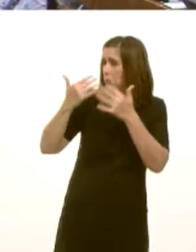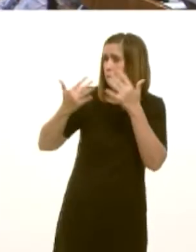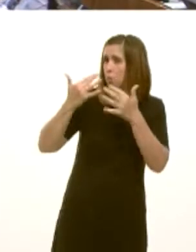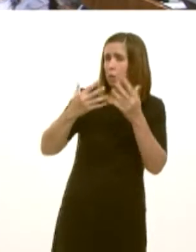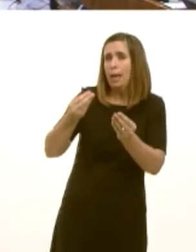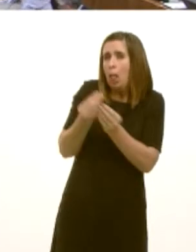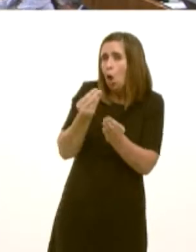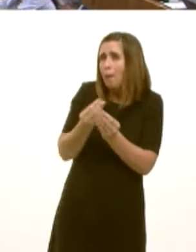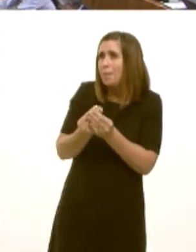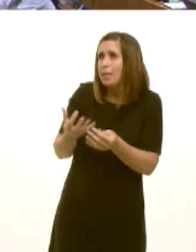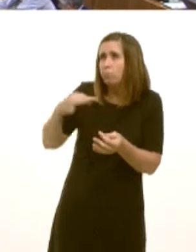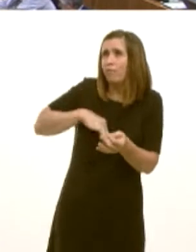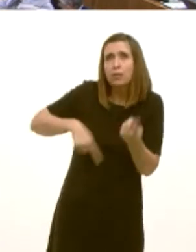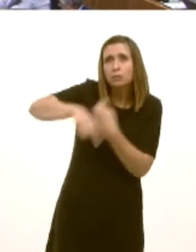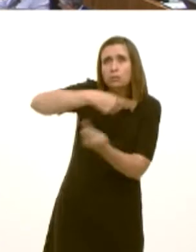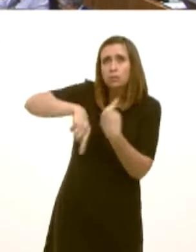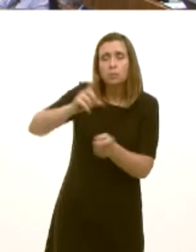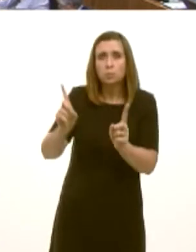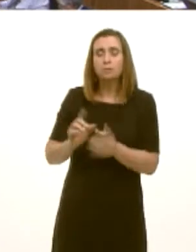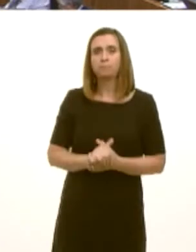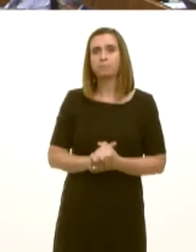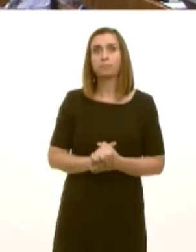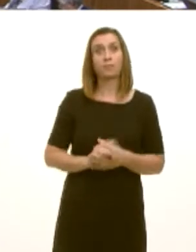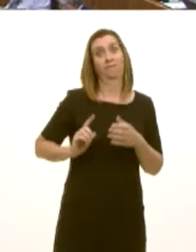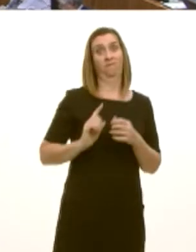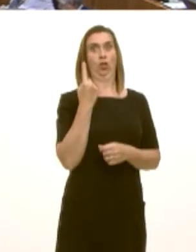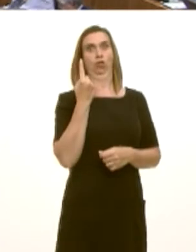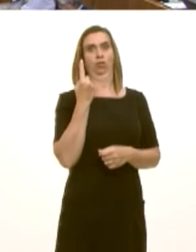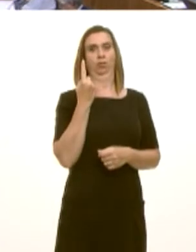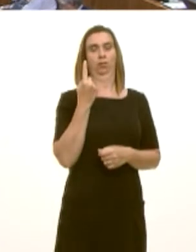Lindsay Whittle: Well, First Minister, the first Velothon organised in Berlin, which